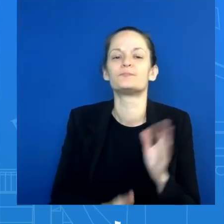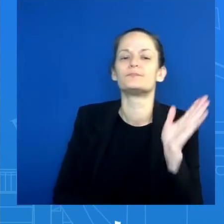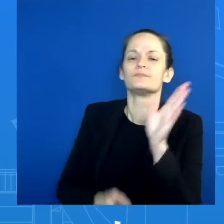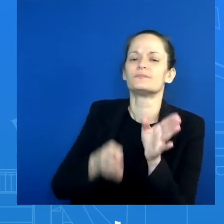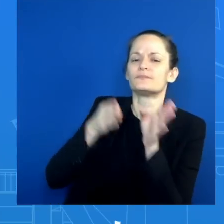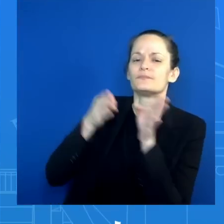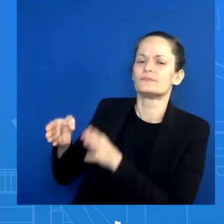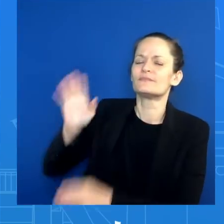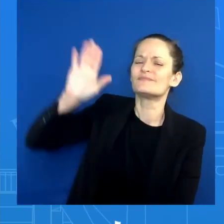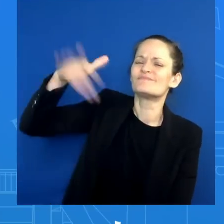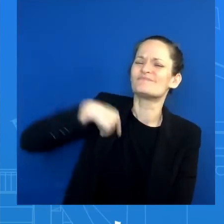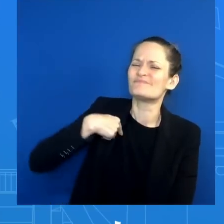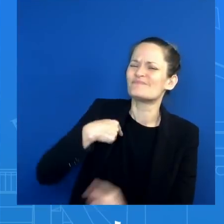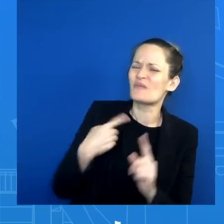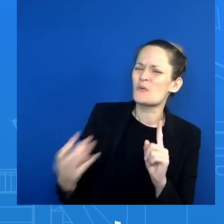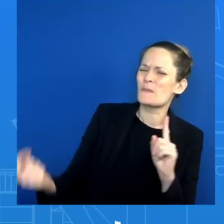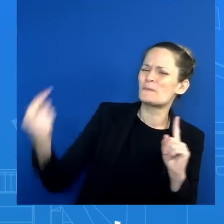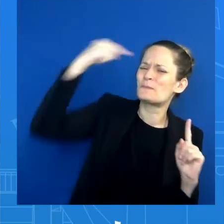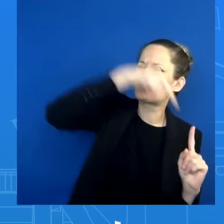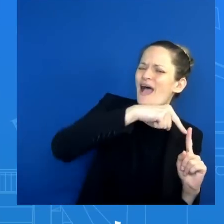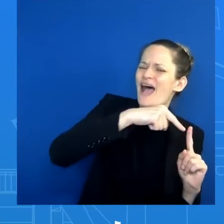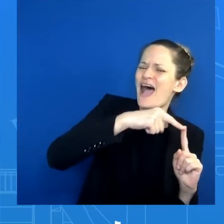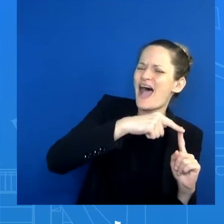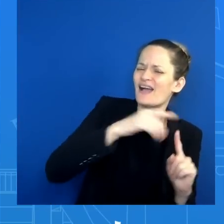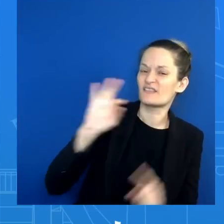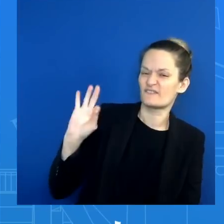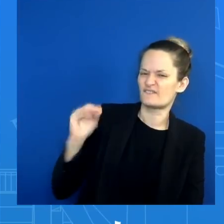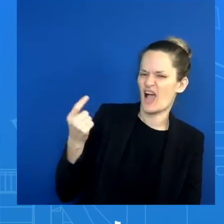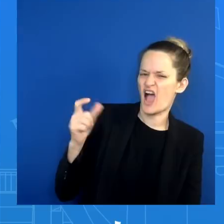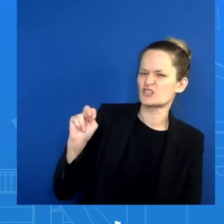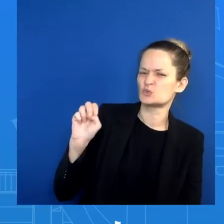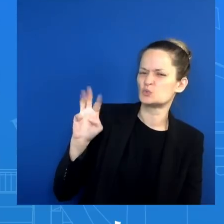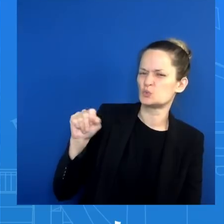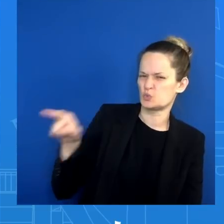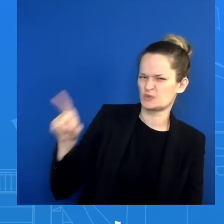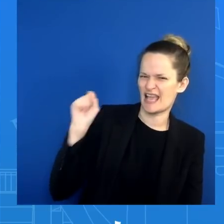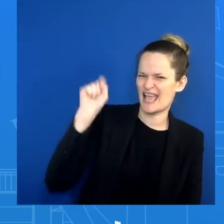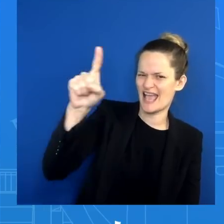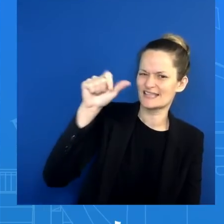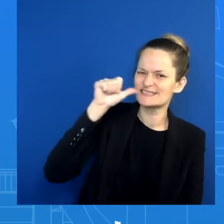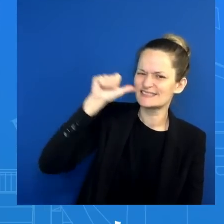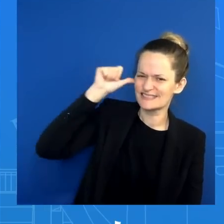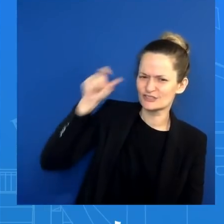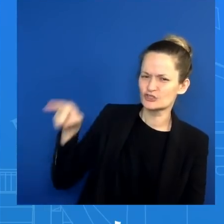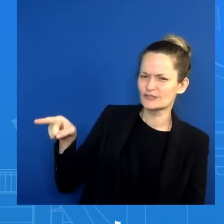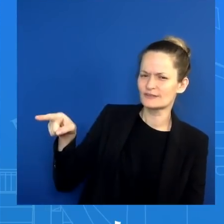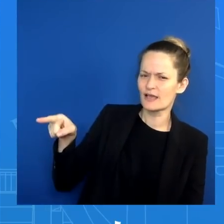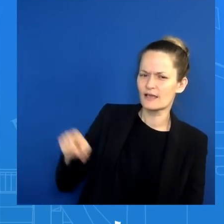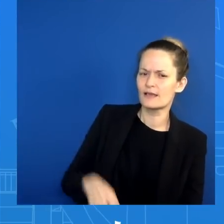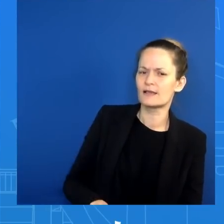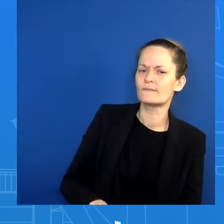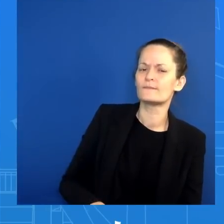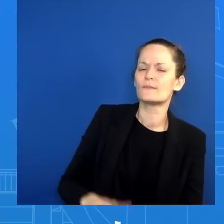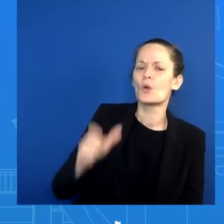and that's about the who pays for this. So I did a search last night for the phrase fully paid